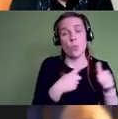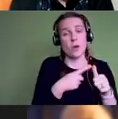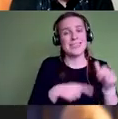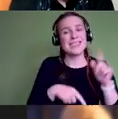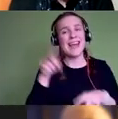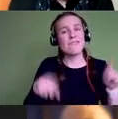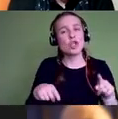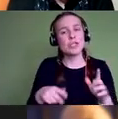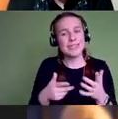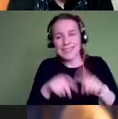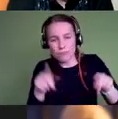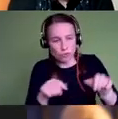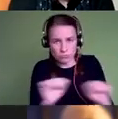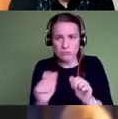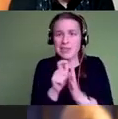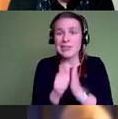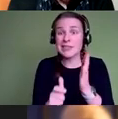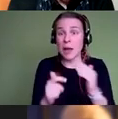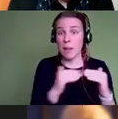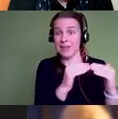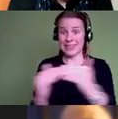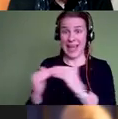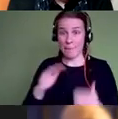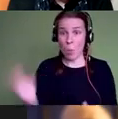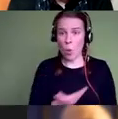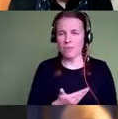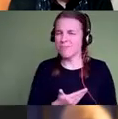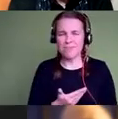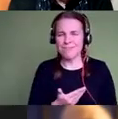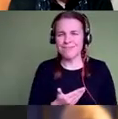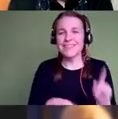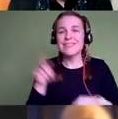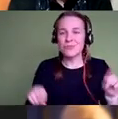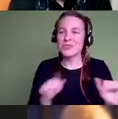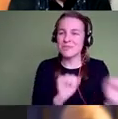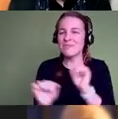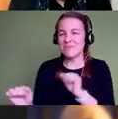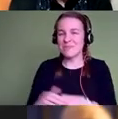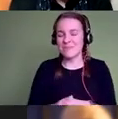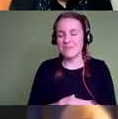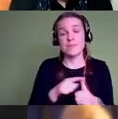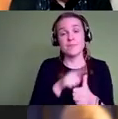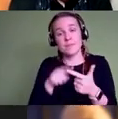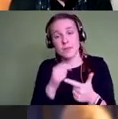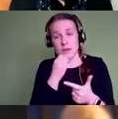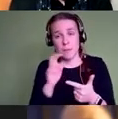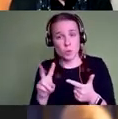to be considered whenever you are designing any space for inclusivity. Number one, diversity and difference. Disabled people are not a